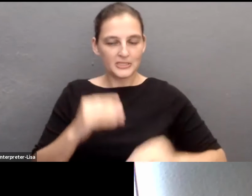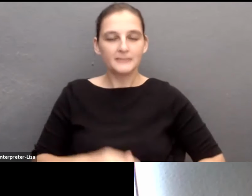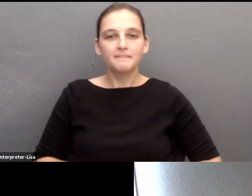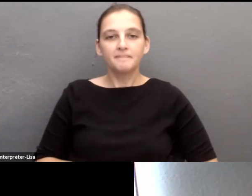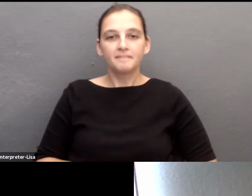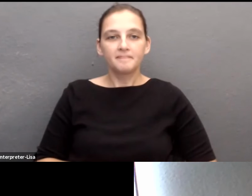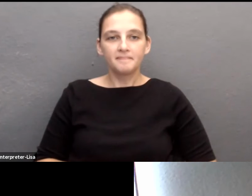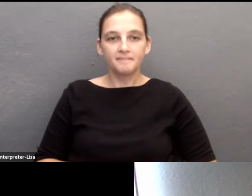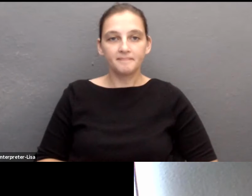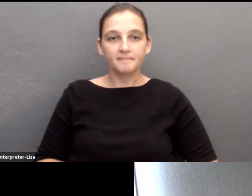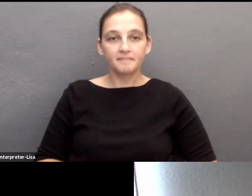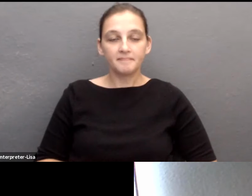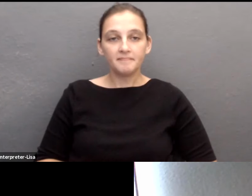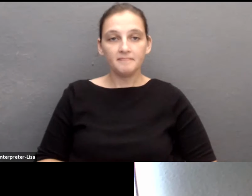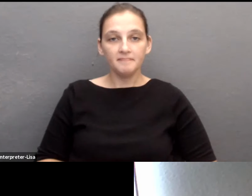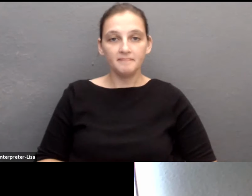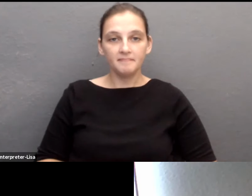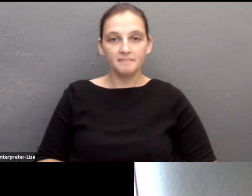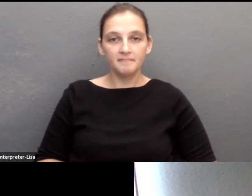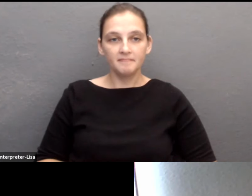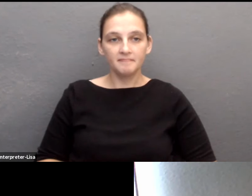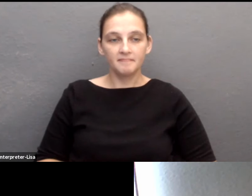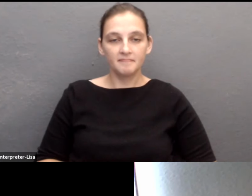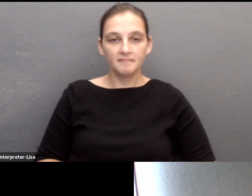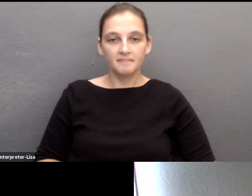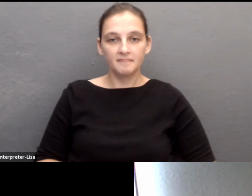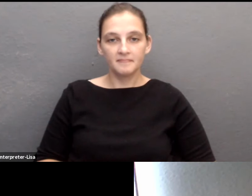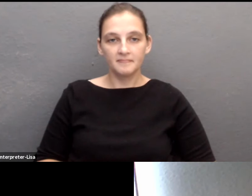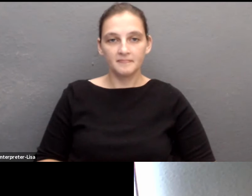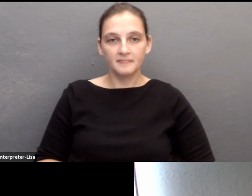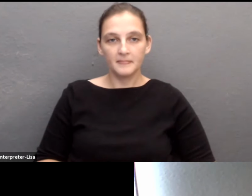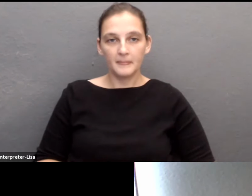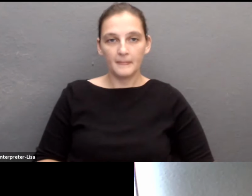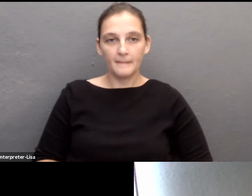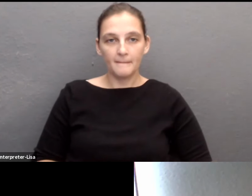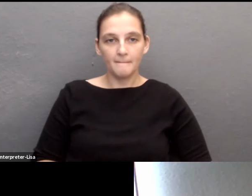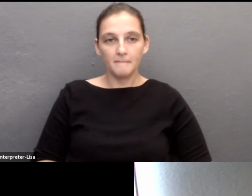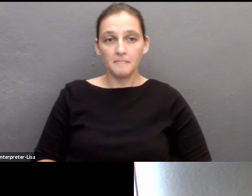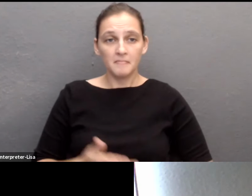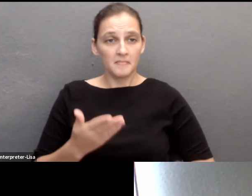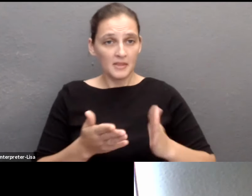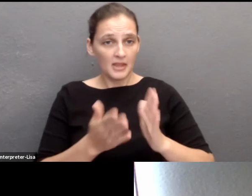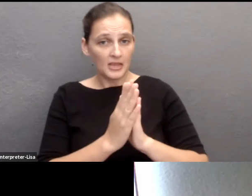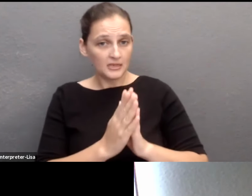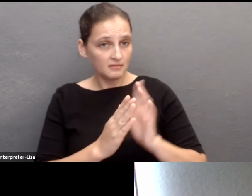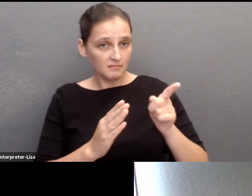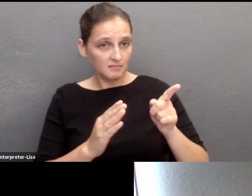So to start off I just like to have maybe Jared start with telling us why